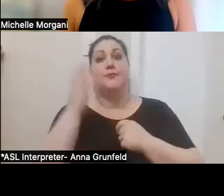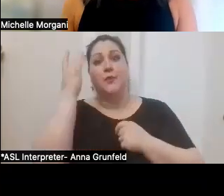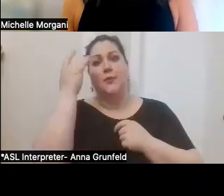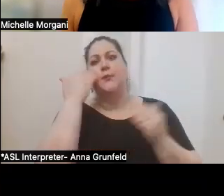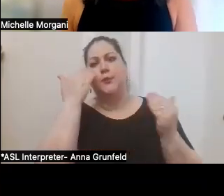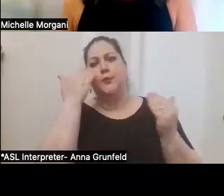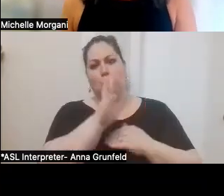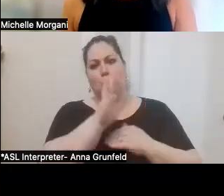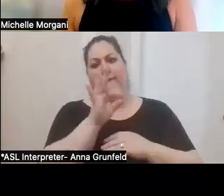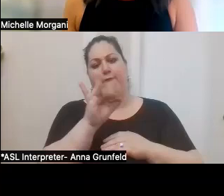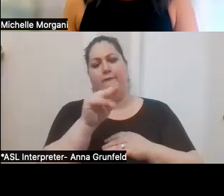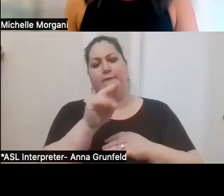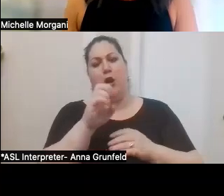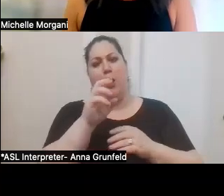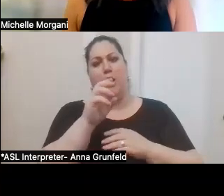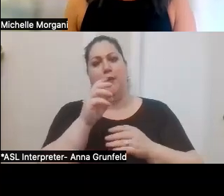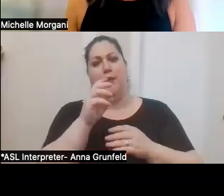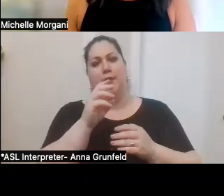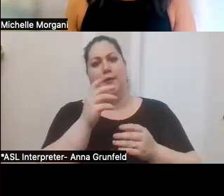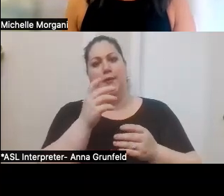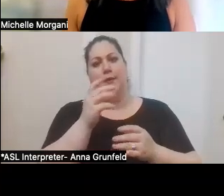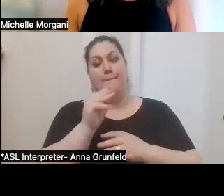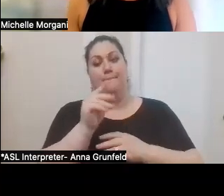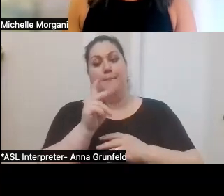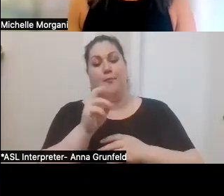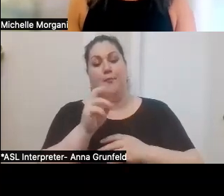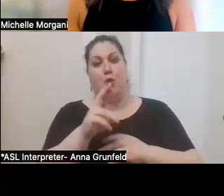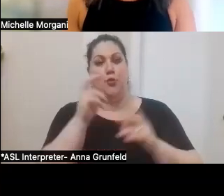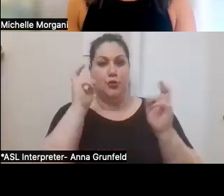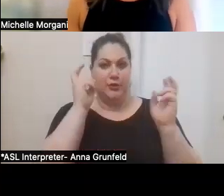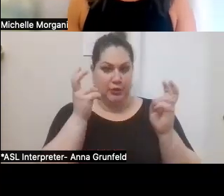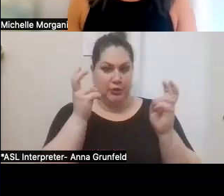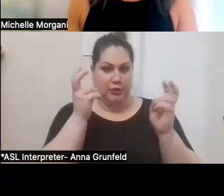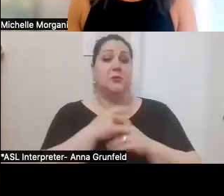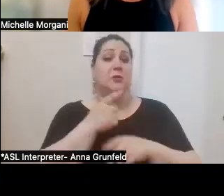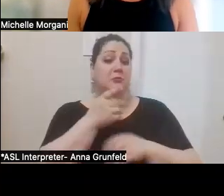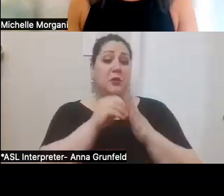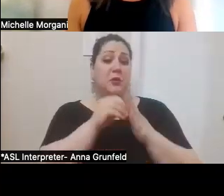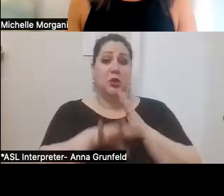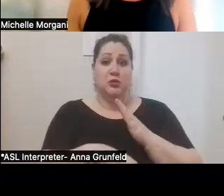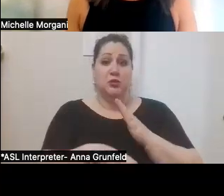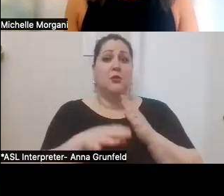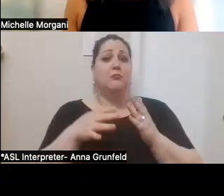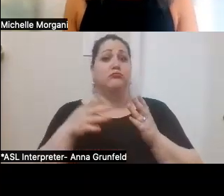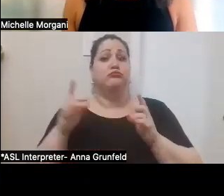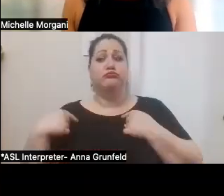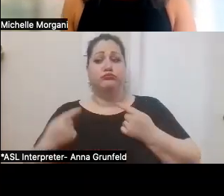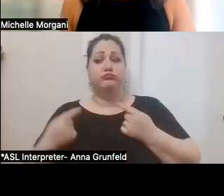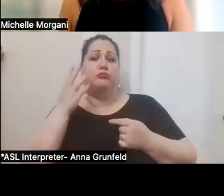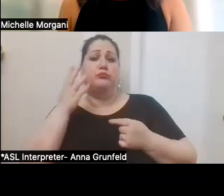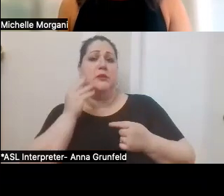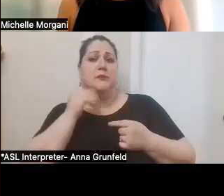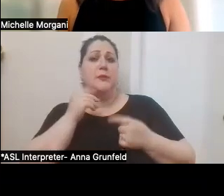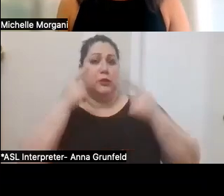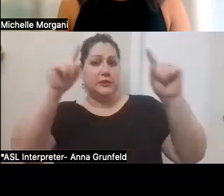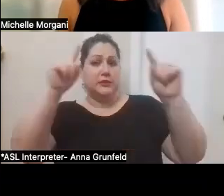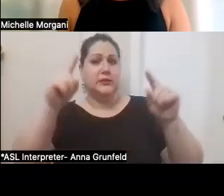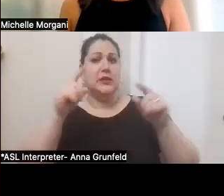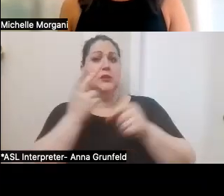So, the student does have quite good success using speech to text software and they've been using that throughout their education.